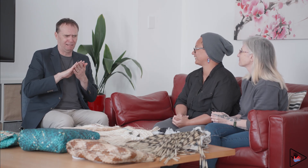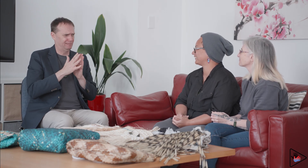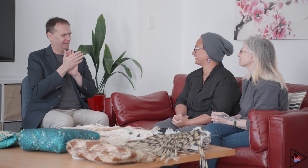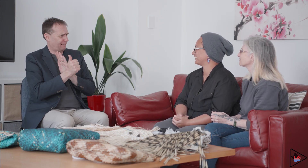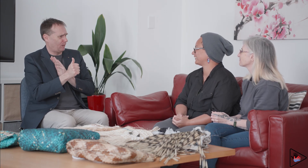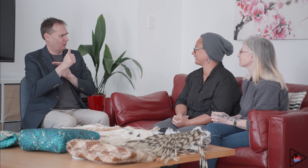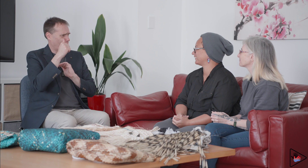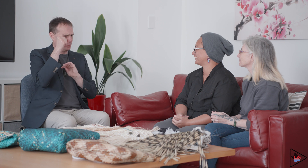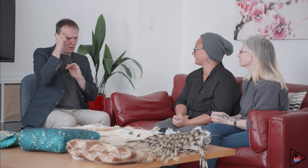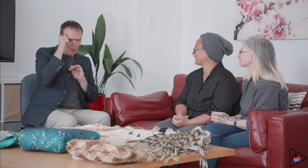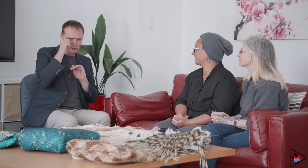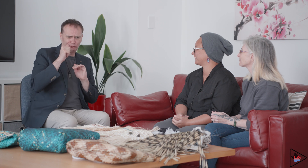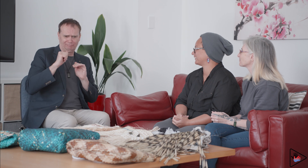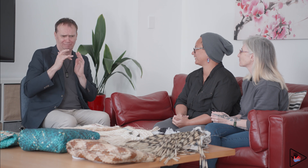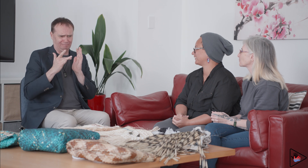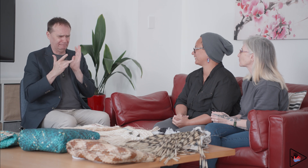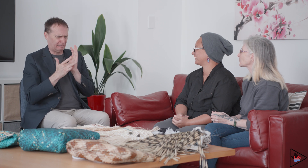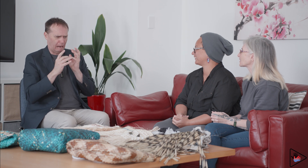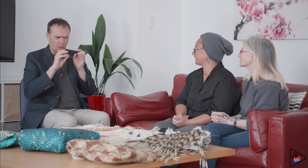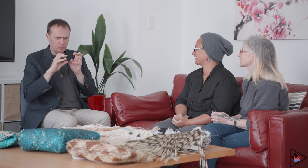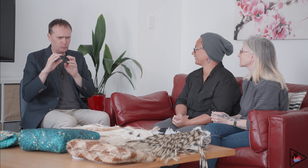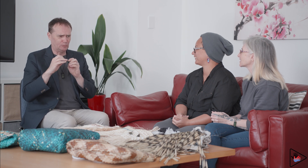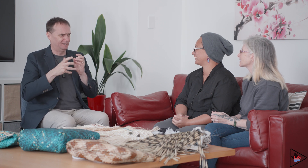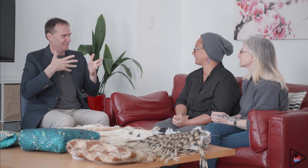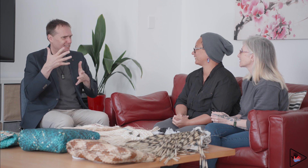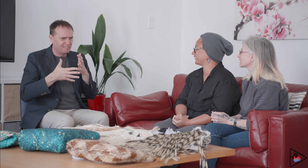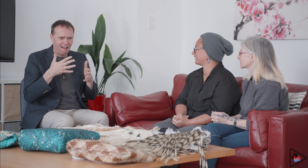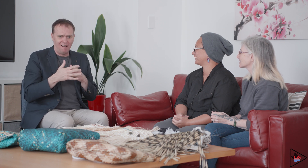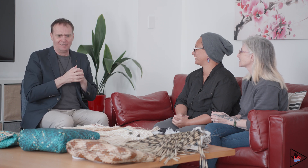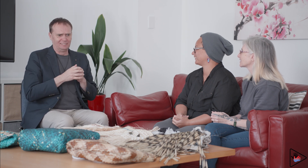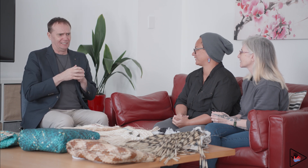and Charee for telling us about the rich history and the meaning, your skills, your knowledge,